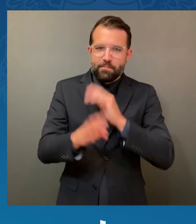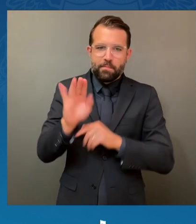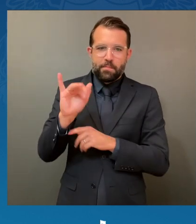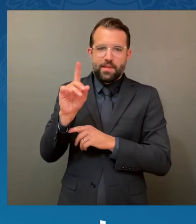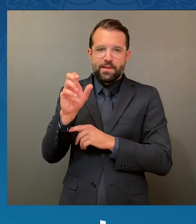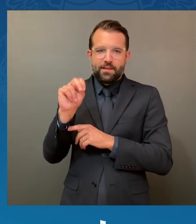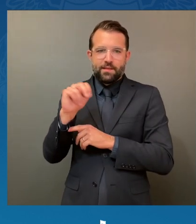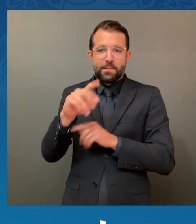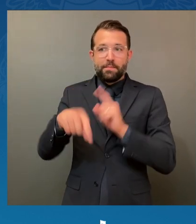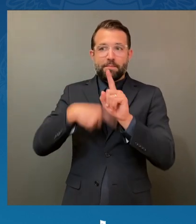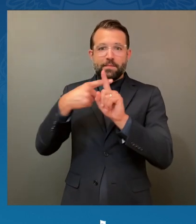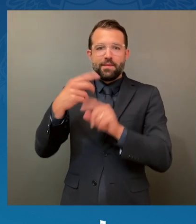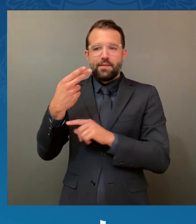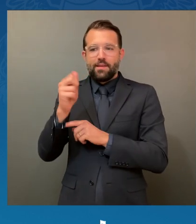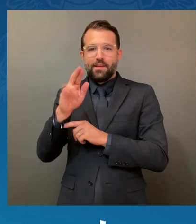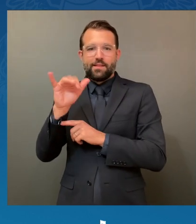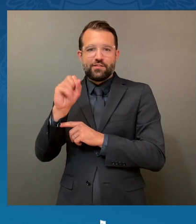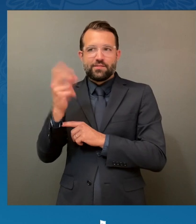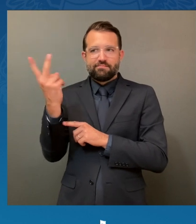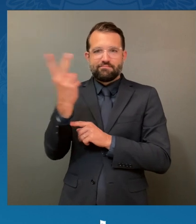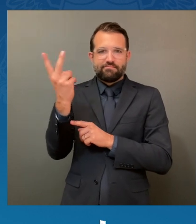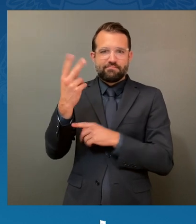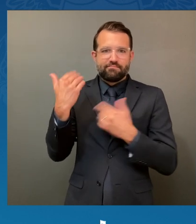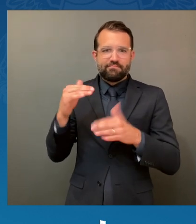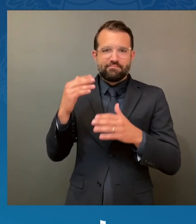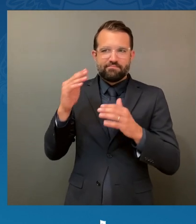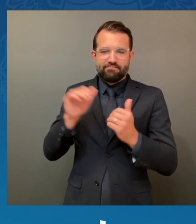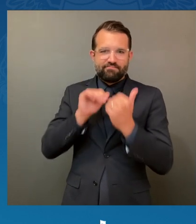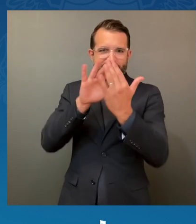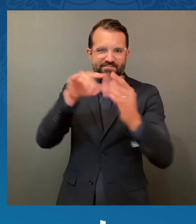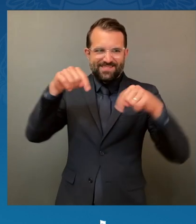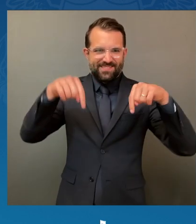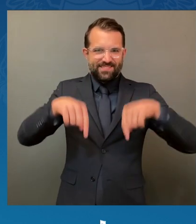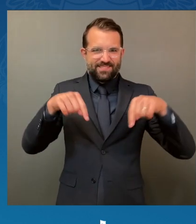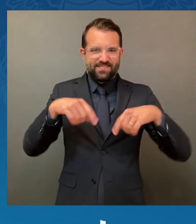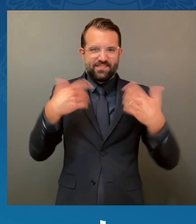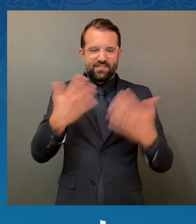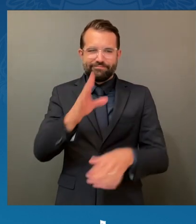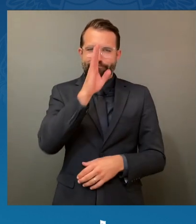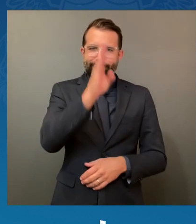They are doing it for all of us so that my generation and future generations